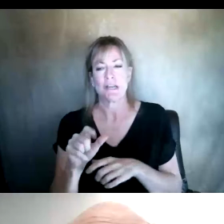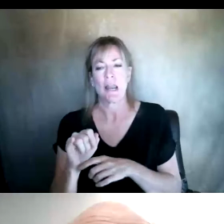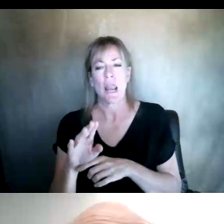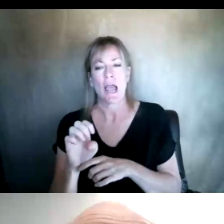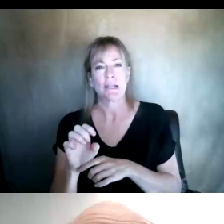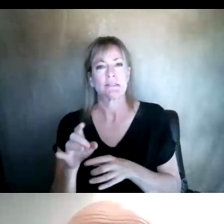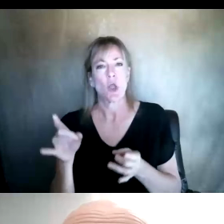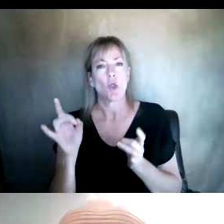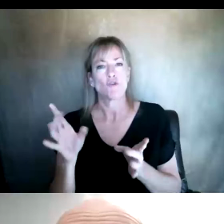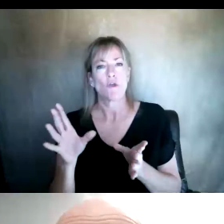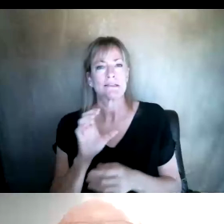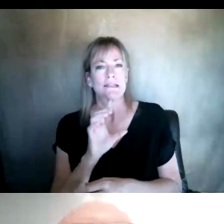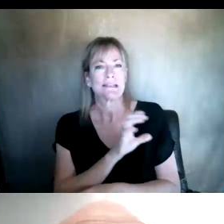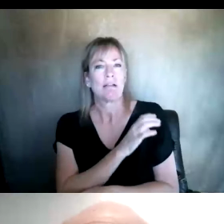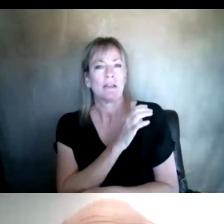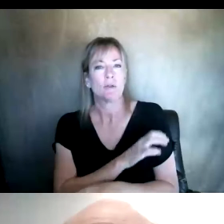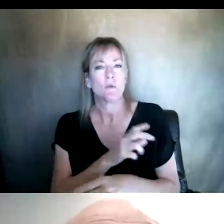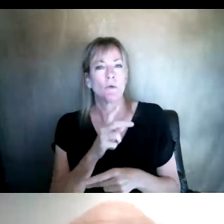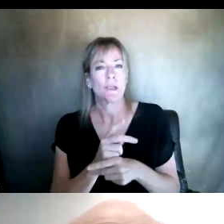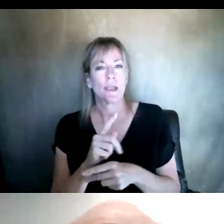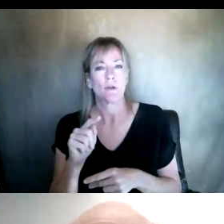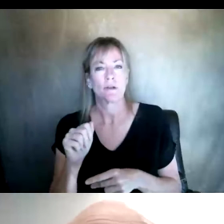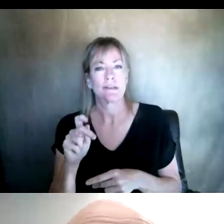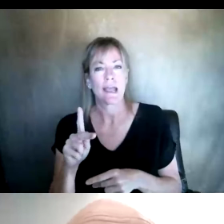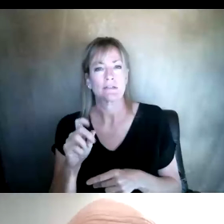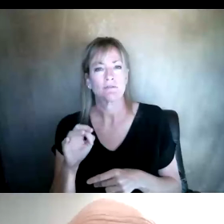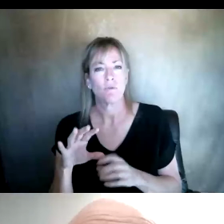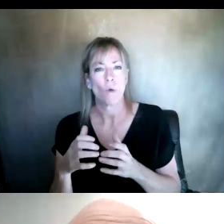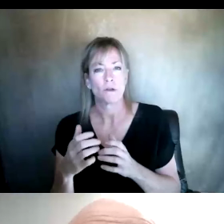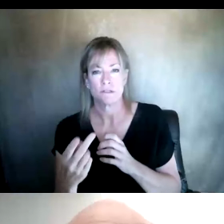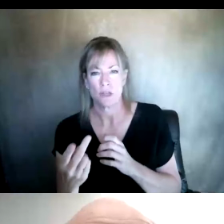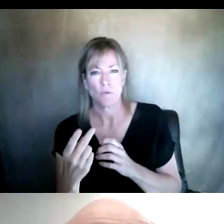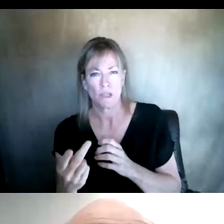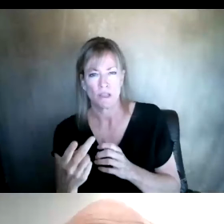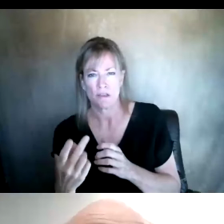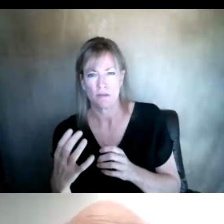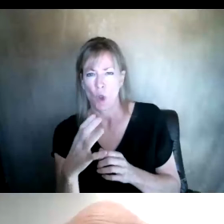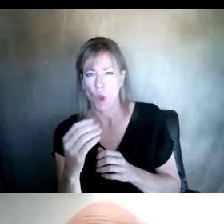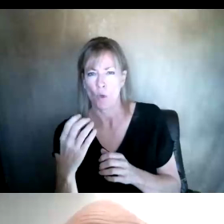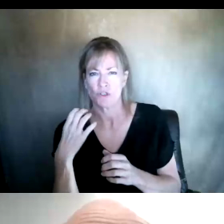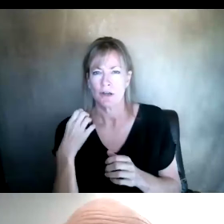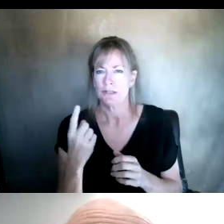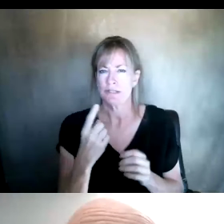HEALTH CARE TASK FORCE THAT YOU AND MICHAEL COCHAIRED.